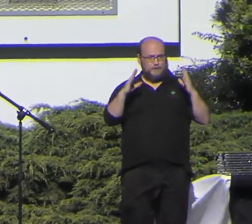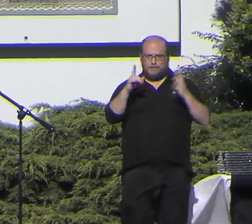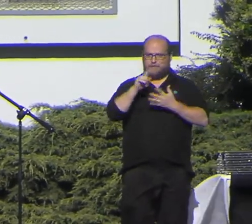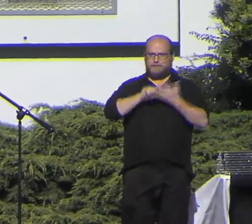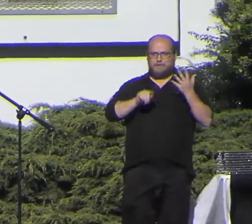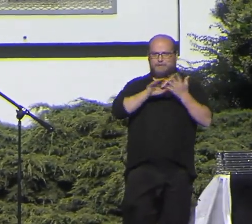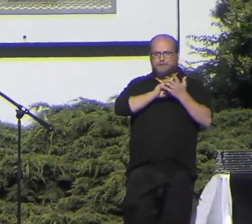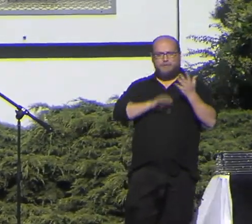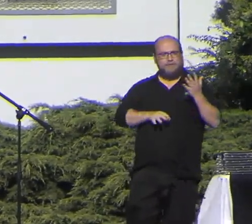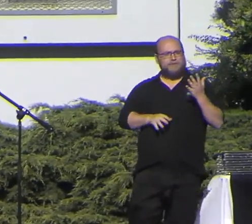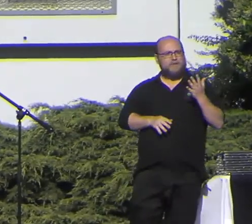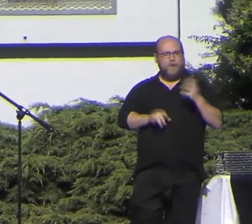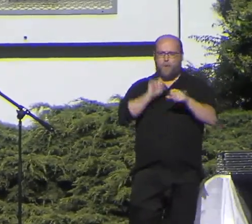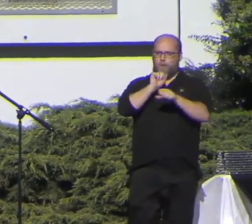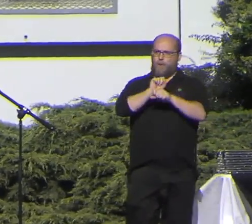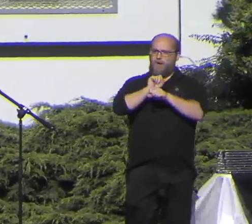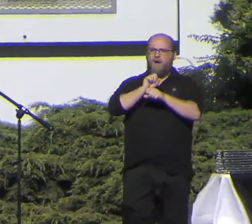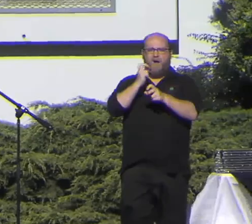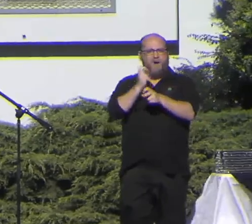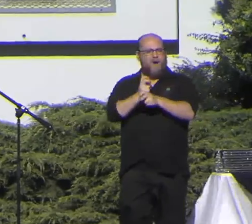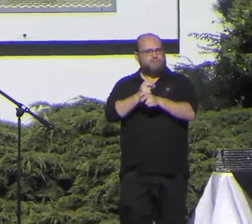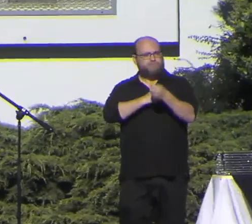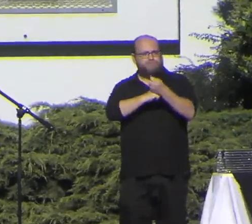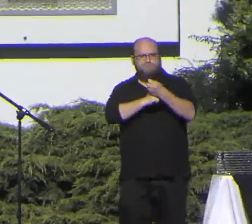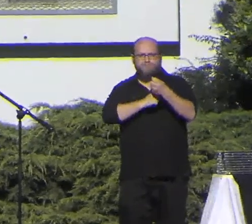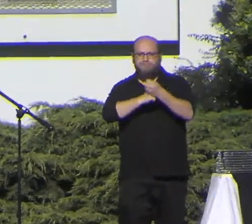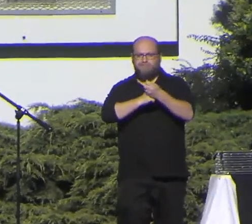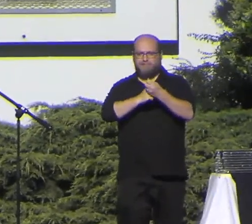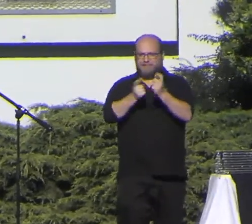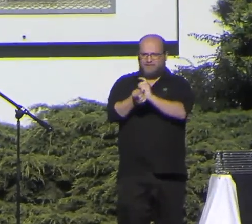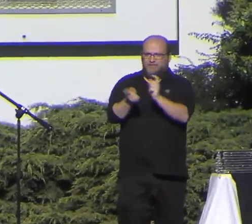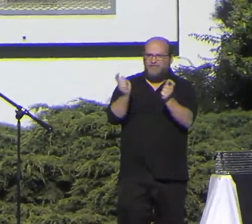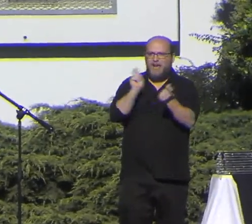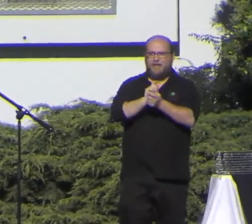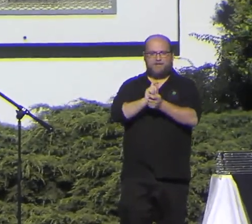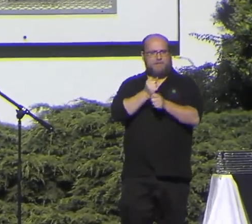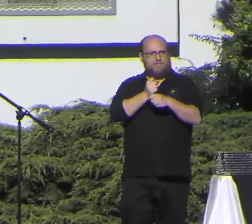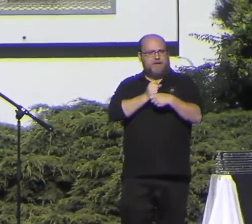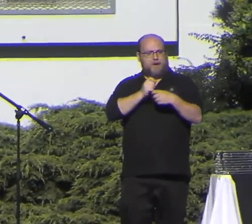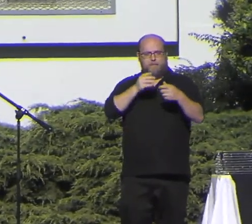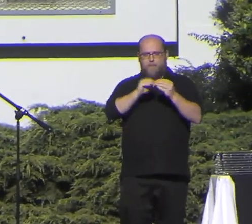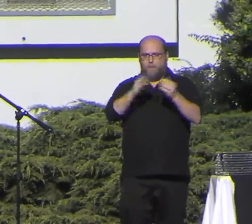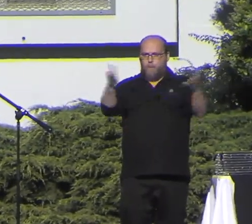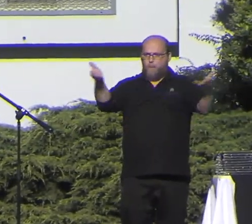worked as tireless advocates for change to create a more welcoming and safe environment for every student at school.